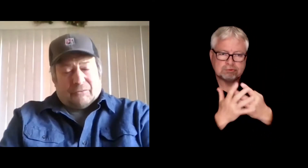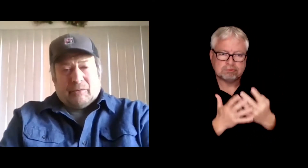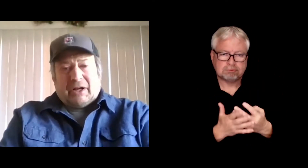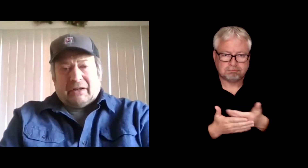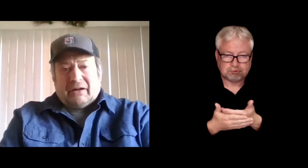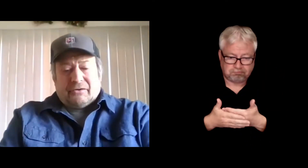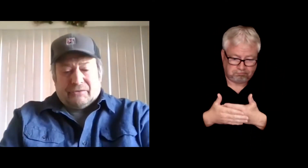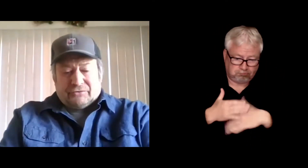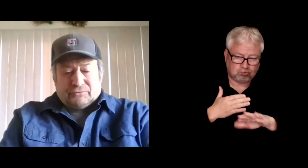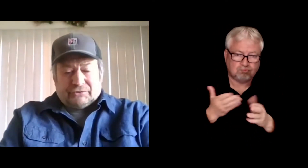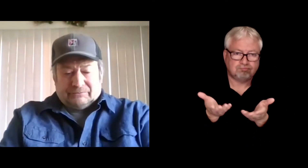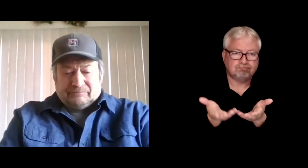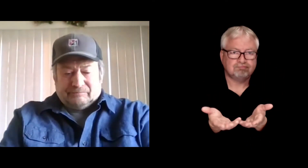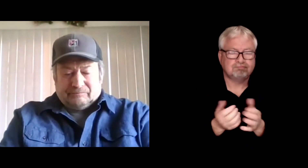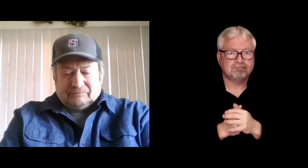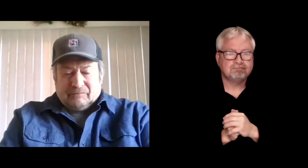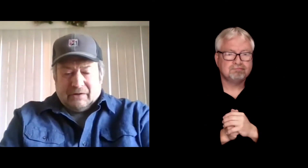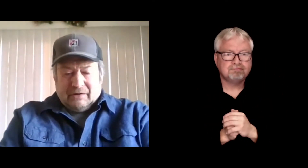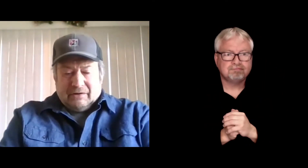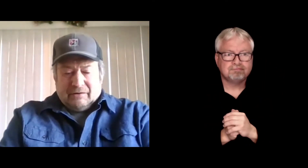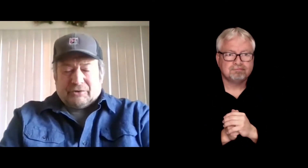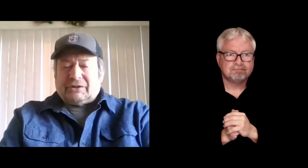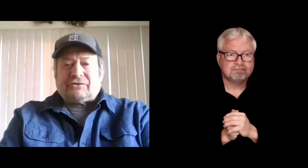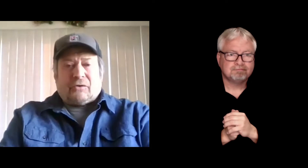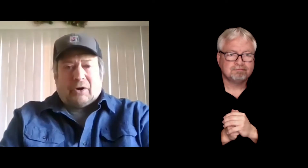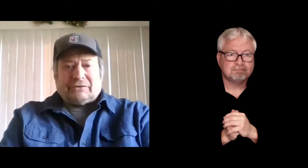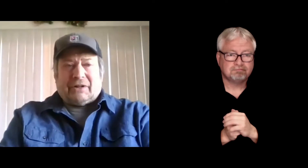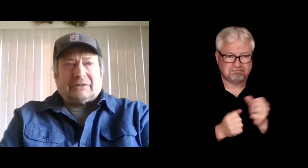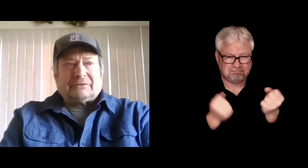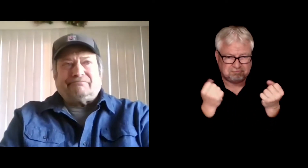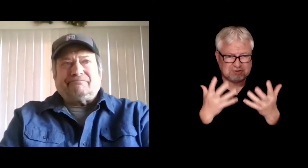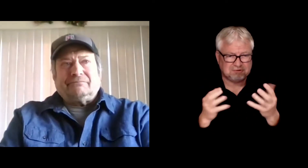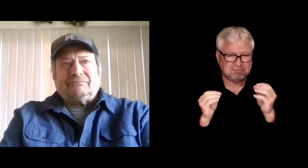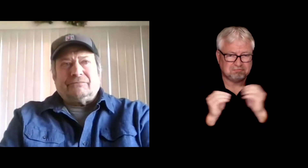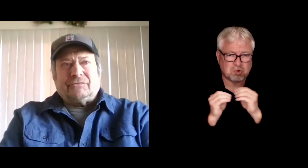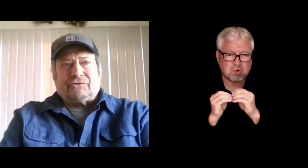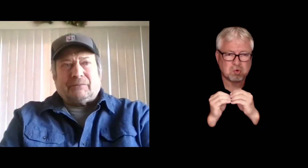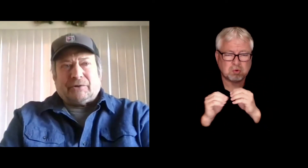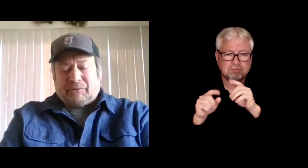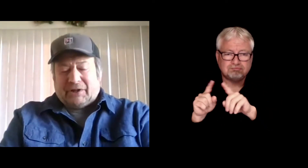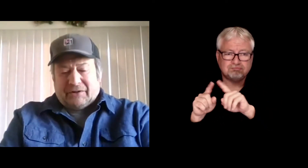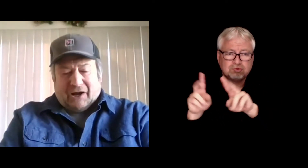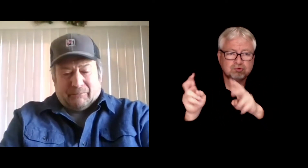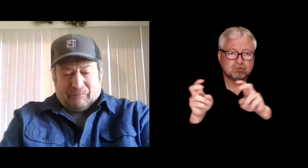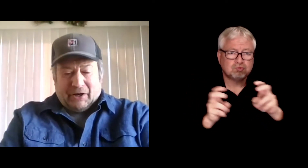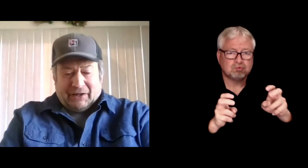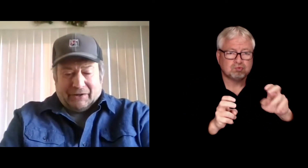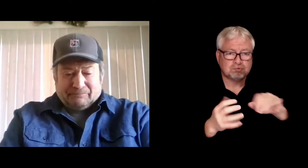There were many other issues, but these are ones that seem to be on the top of my head.